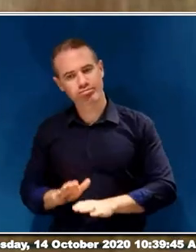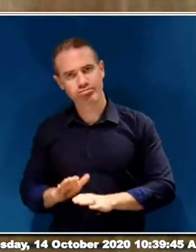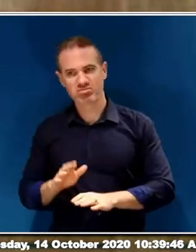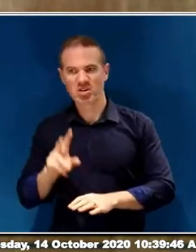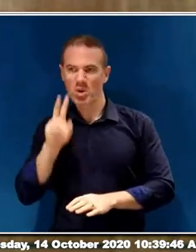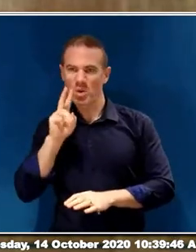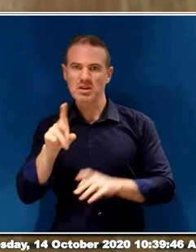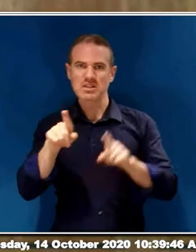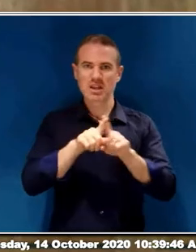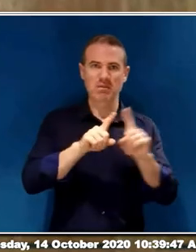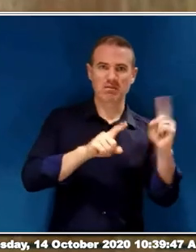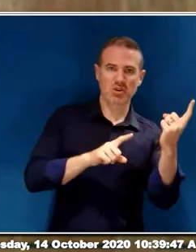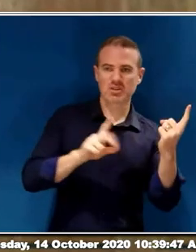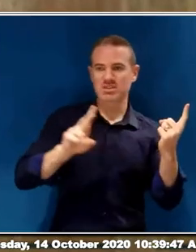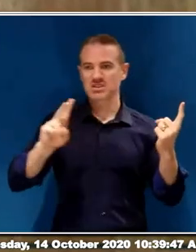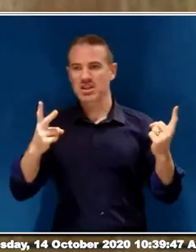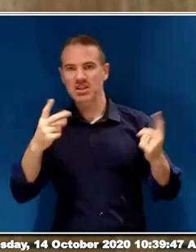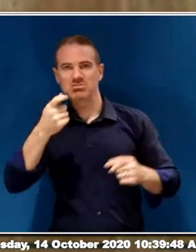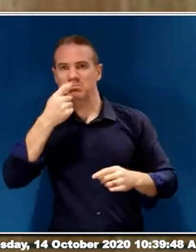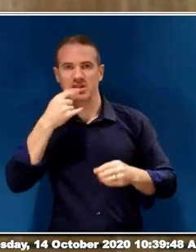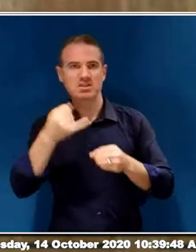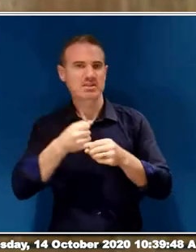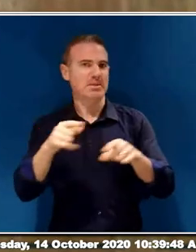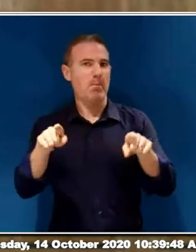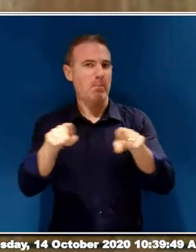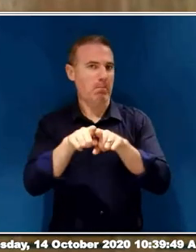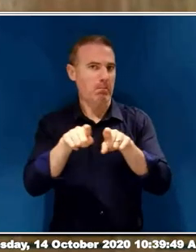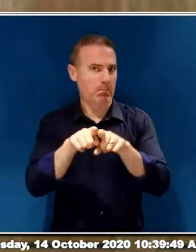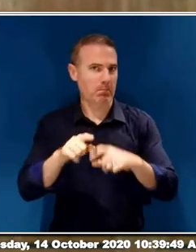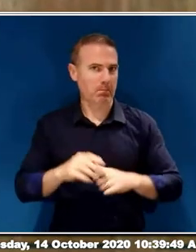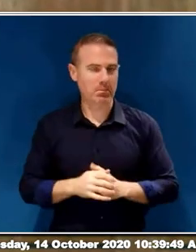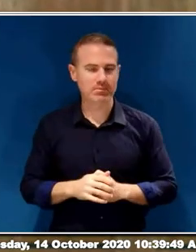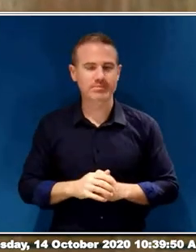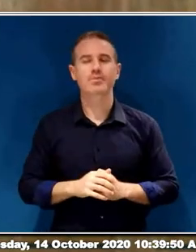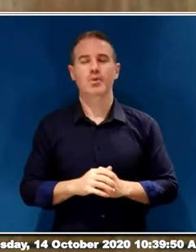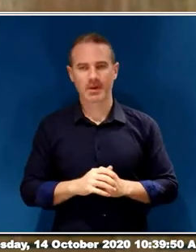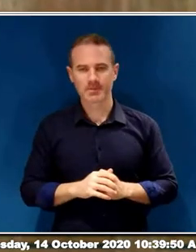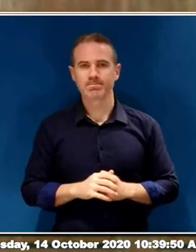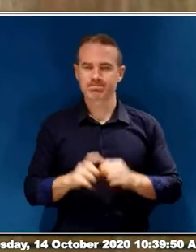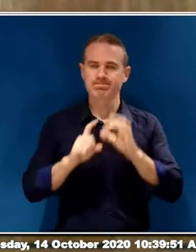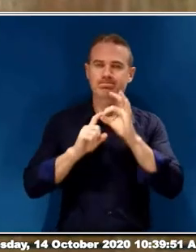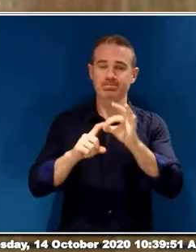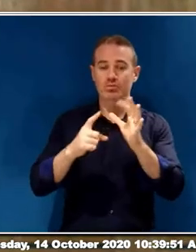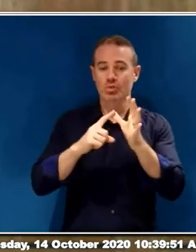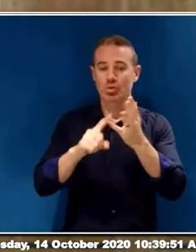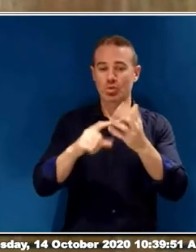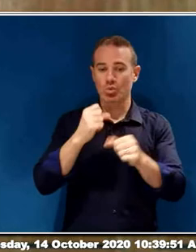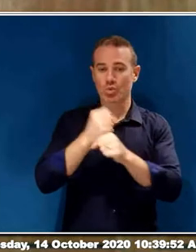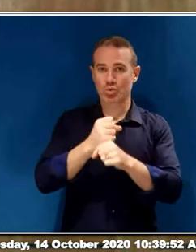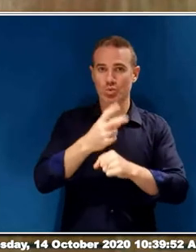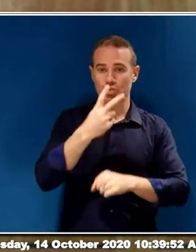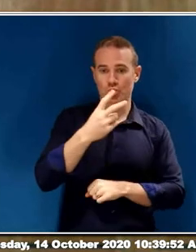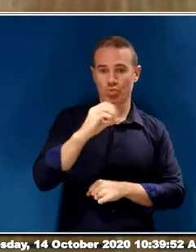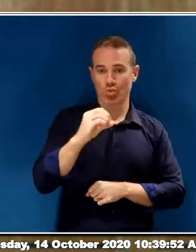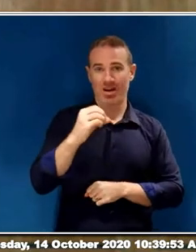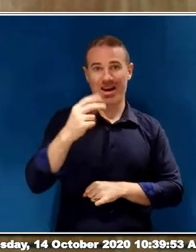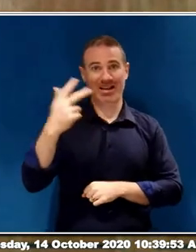You mentioned he was suspended in August of 2018. Can you tell us the circumstances around that suspension?